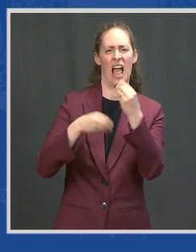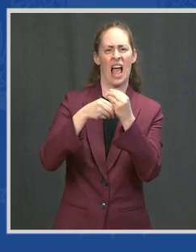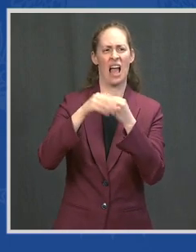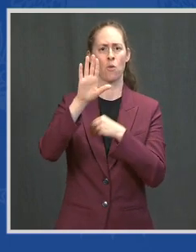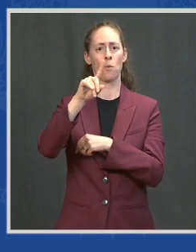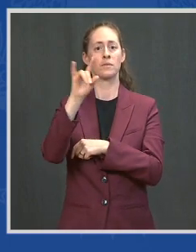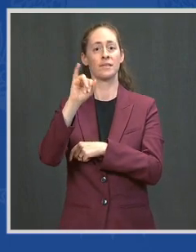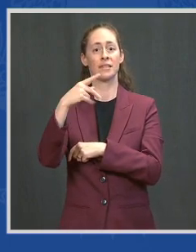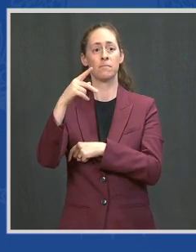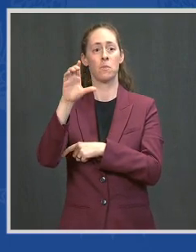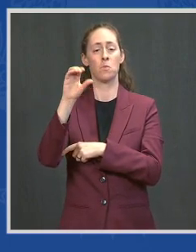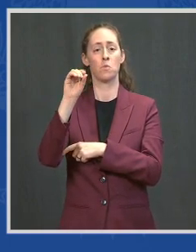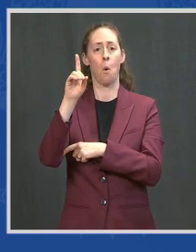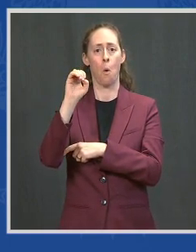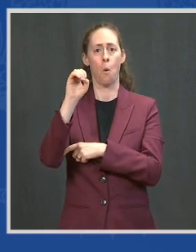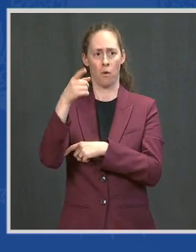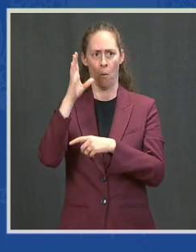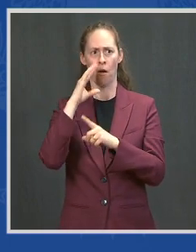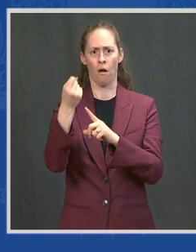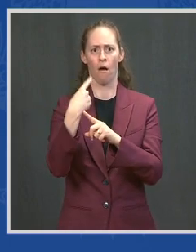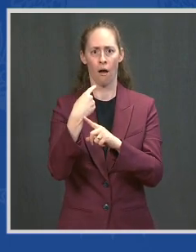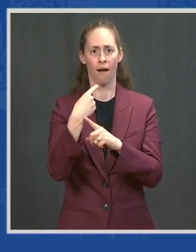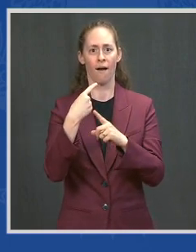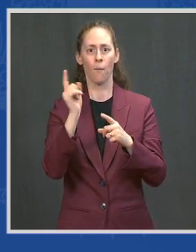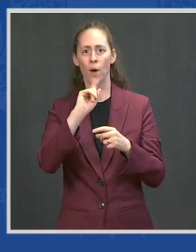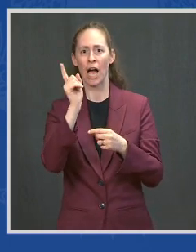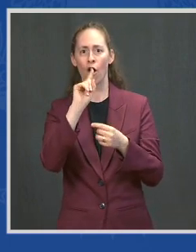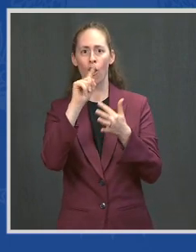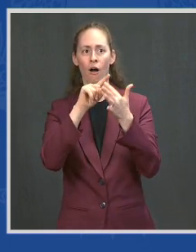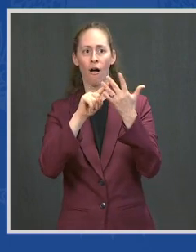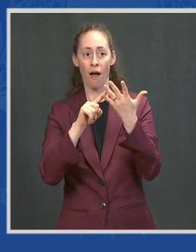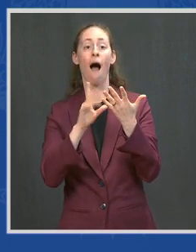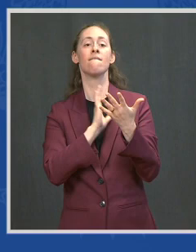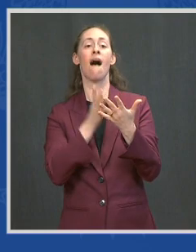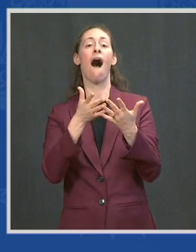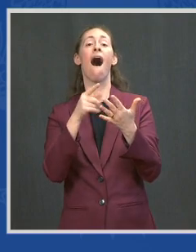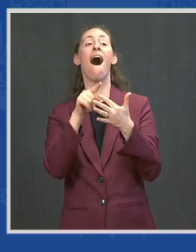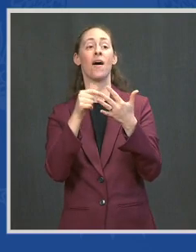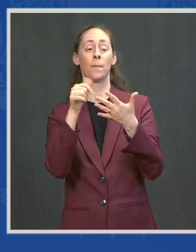that is nearest you with vaccines in stock right then and there. Yes.